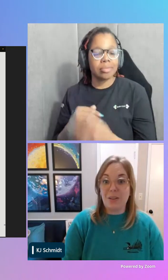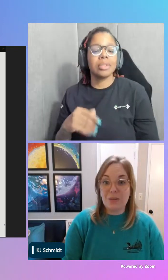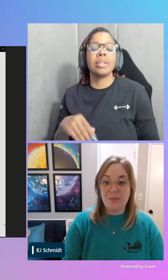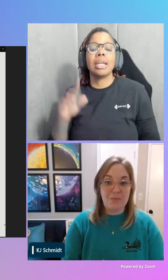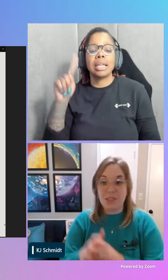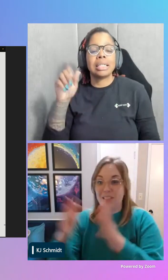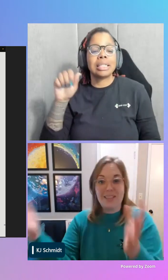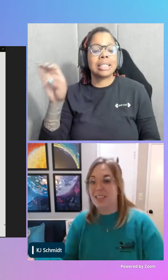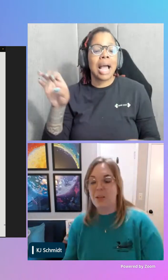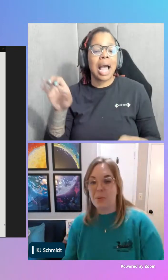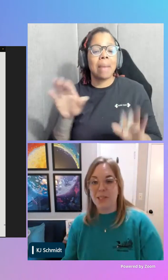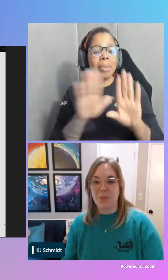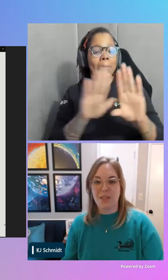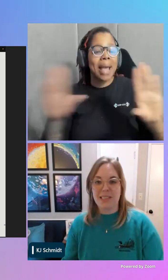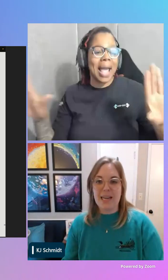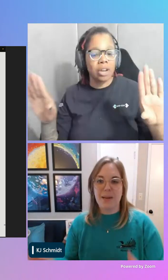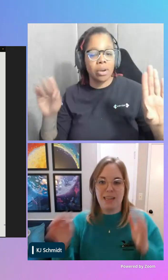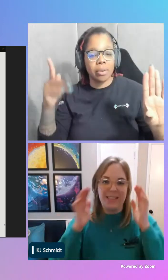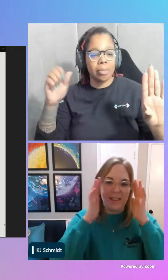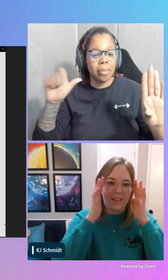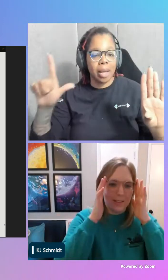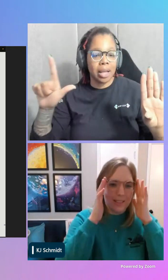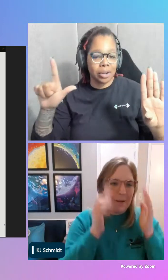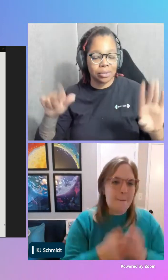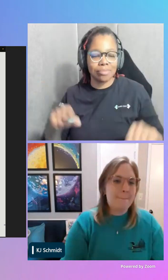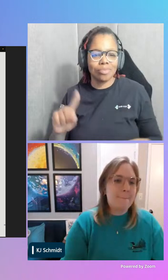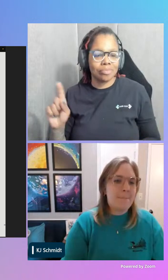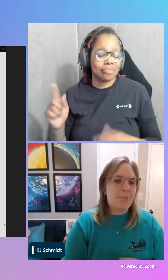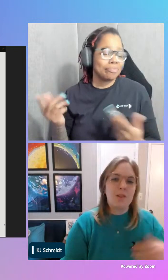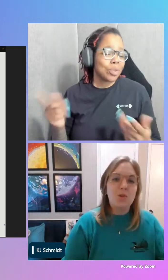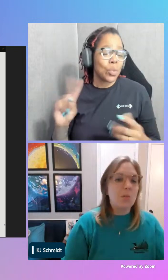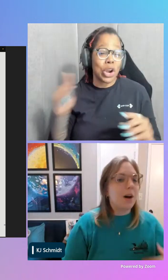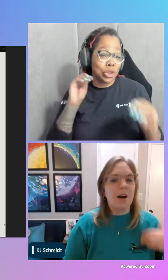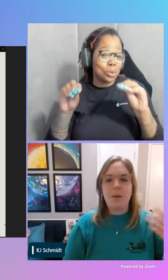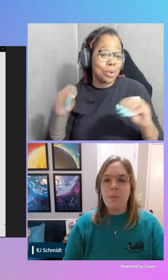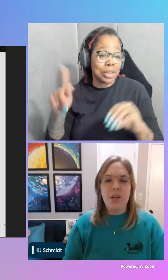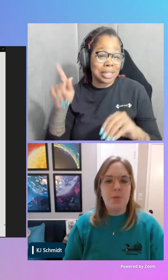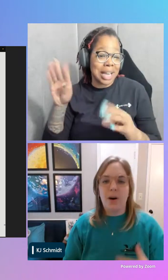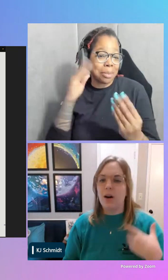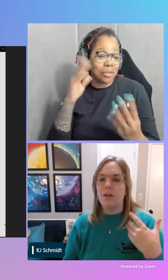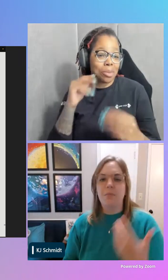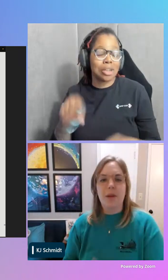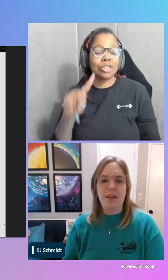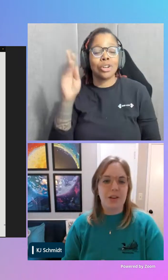and tab panel, which is the place where your tab content